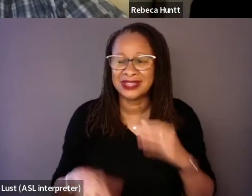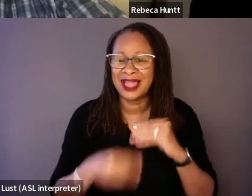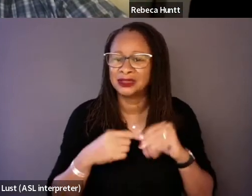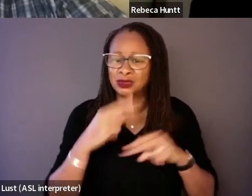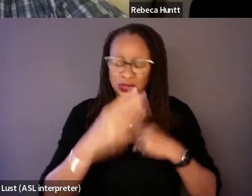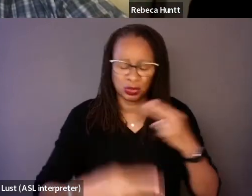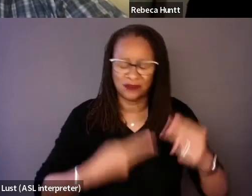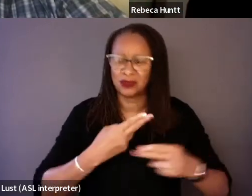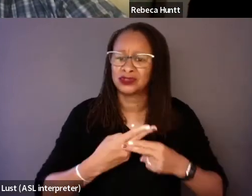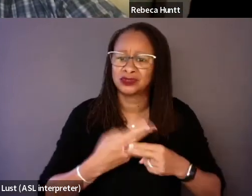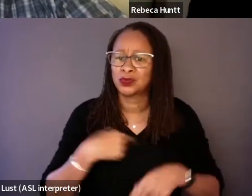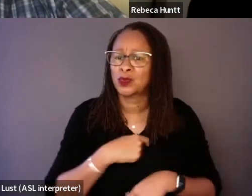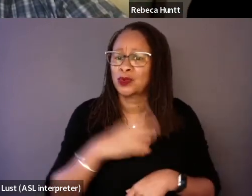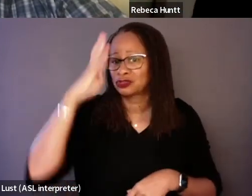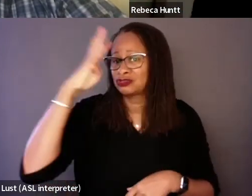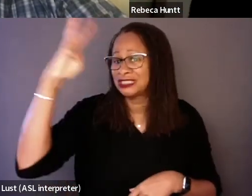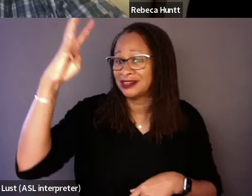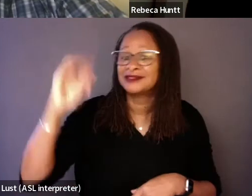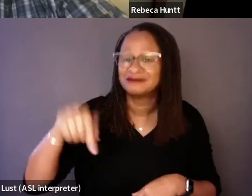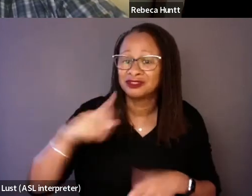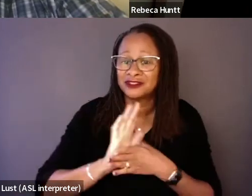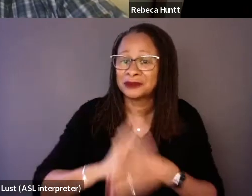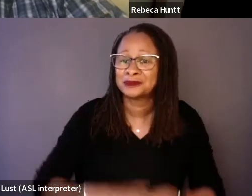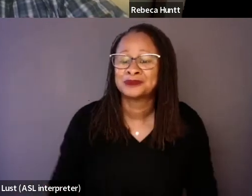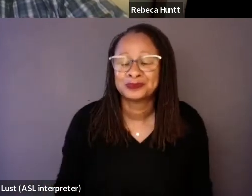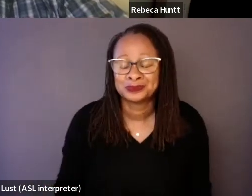creating, that we were creating. So...